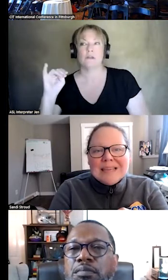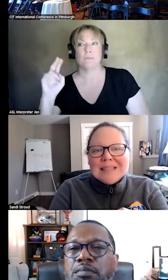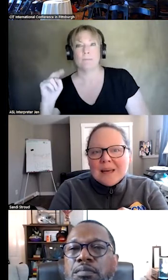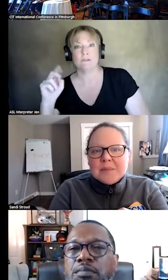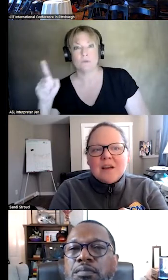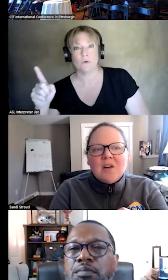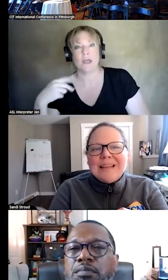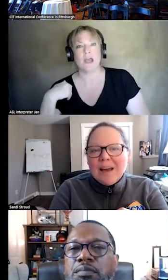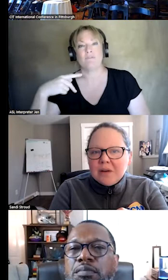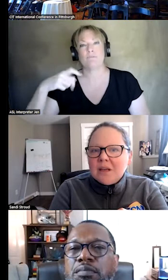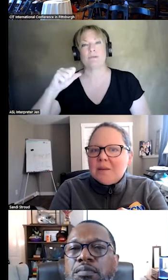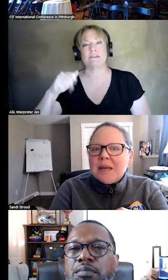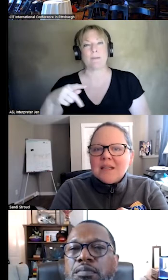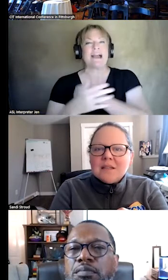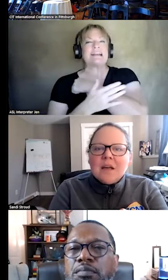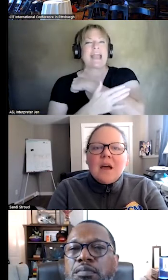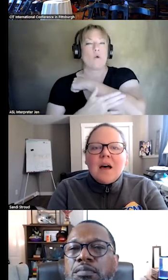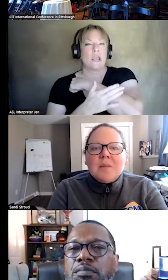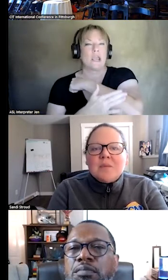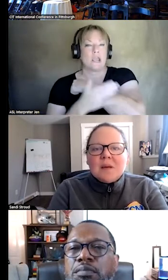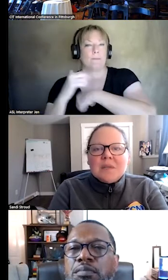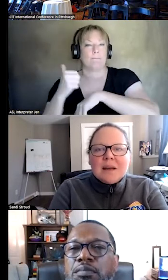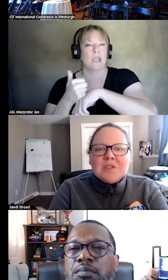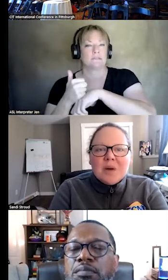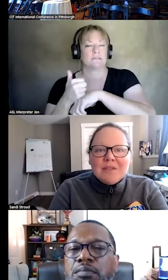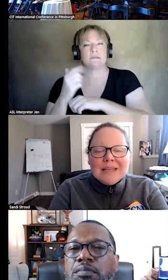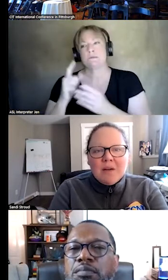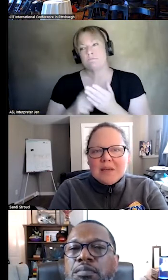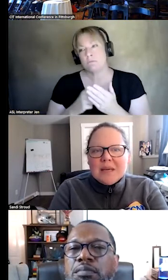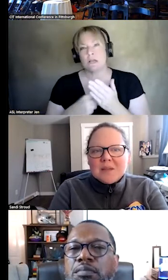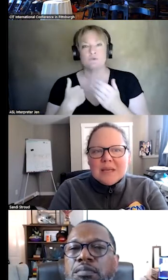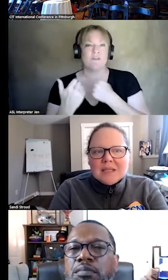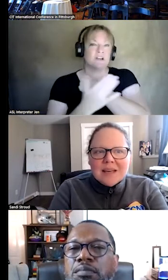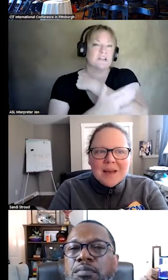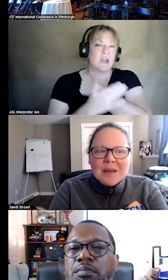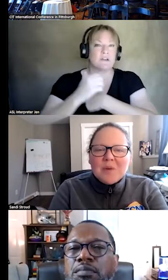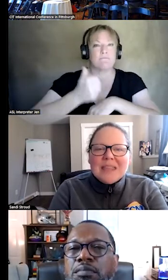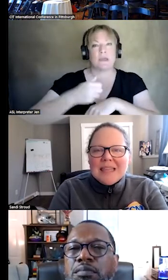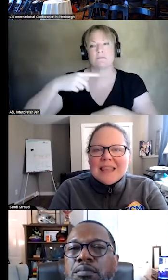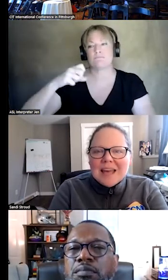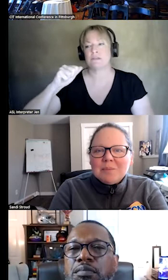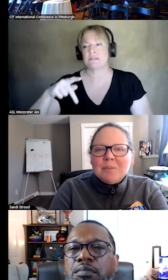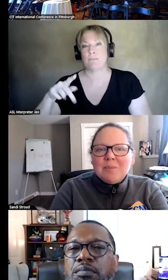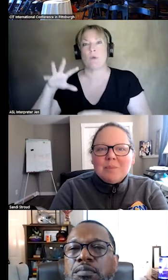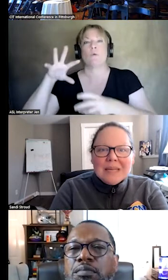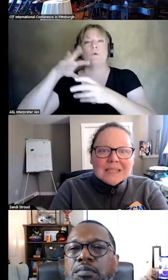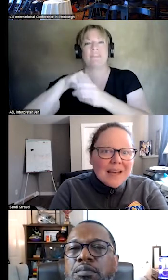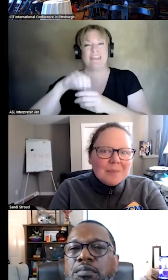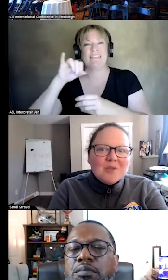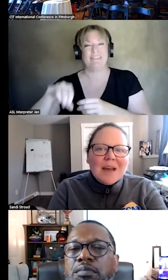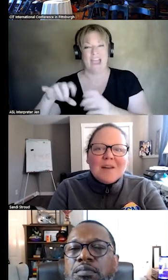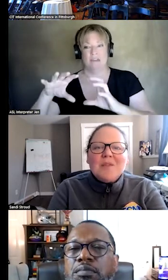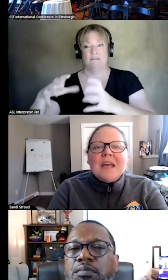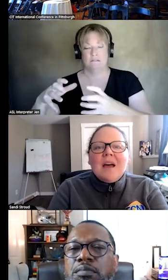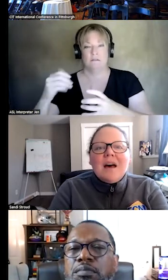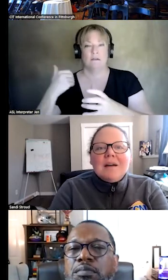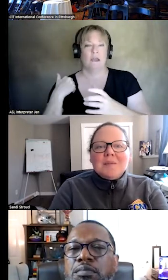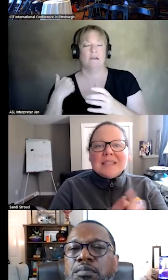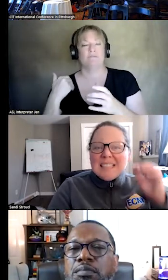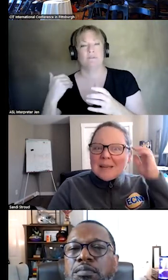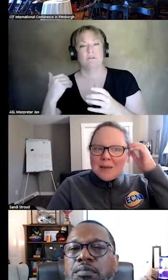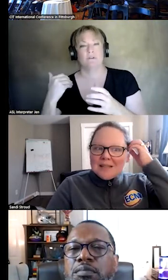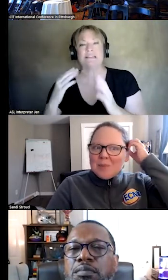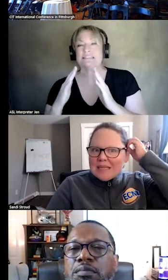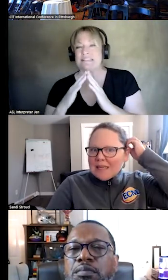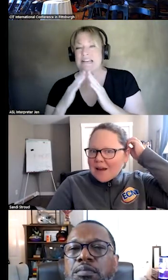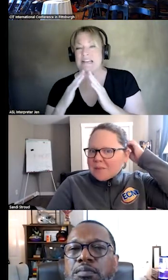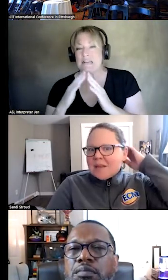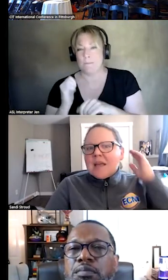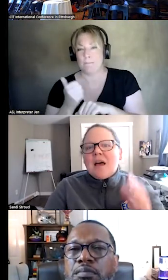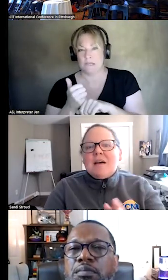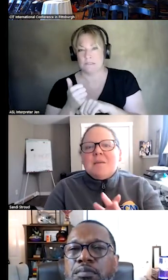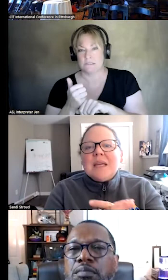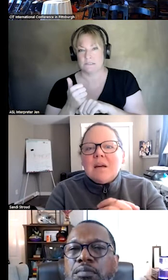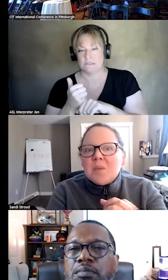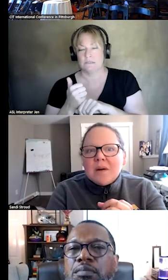PSAP, AND COUNTY BASED PSAP, WITHIN THAT PSAP, YOU HAVE CITY BASED PSAPS IN OTHER PARTS OF THE